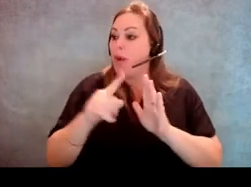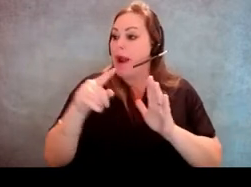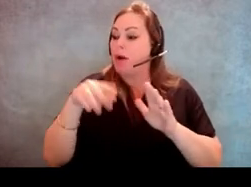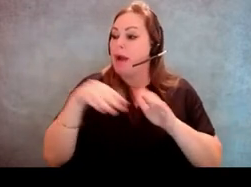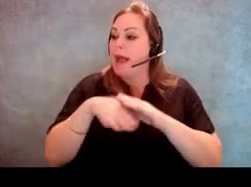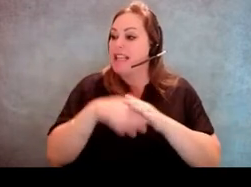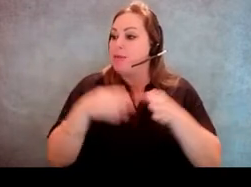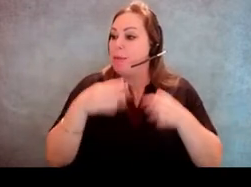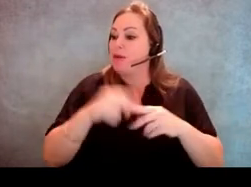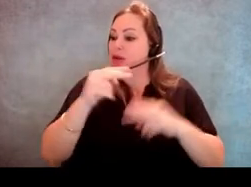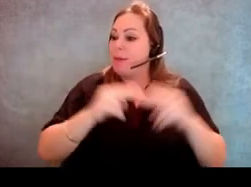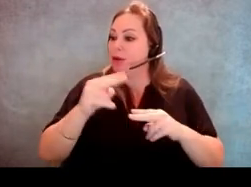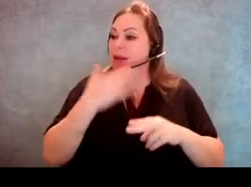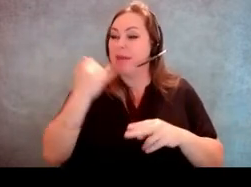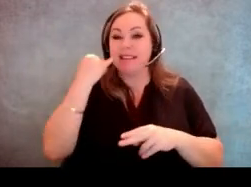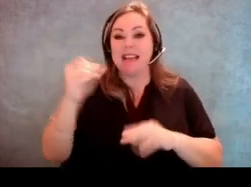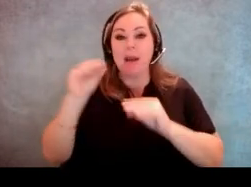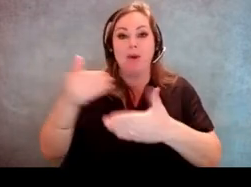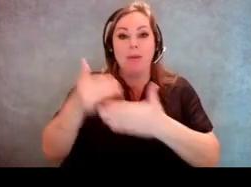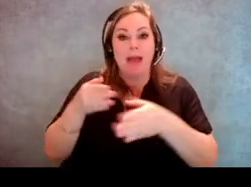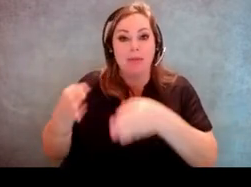an accessible pathway into the building,